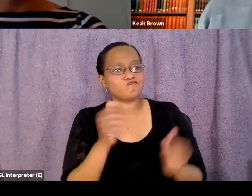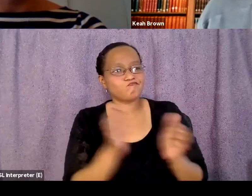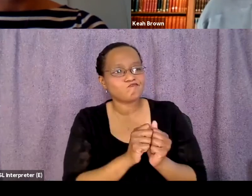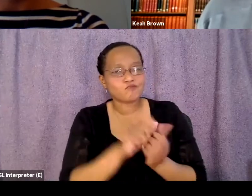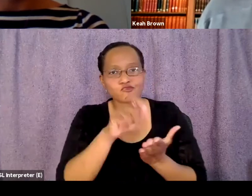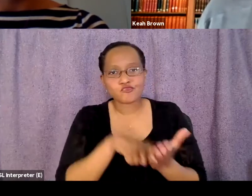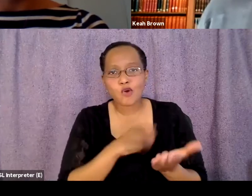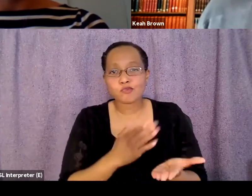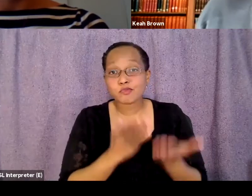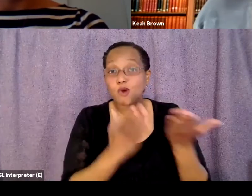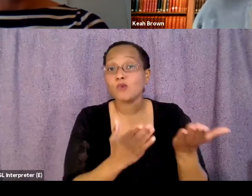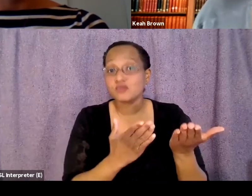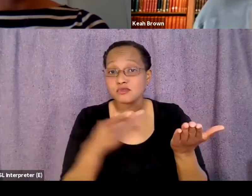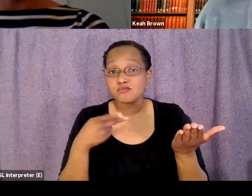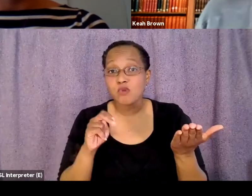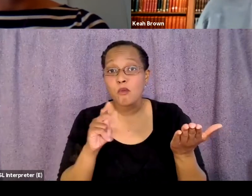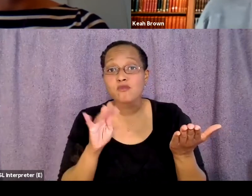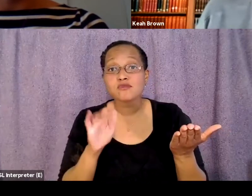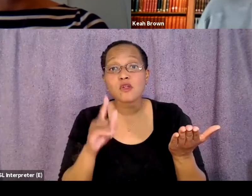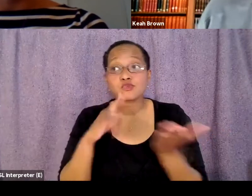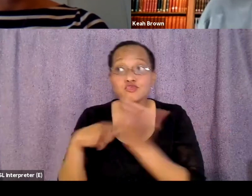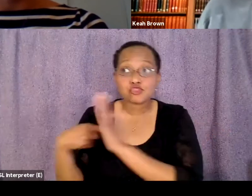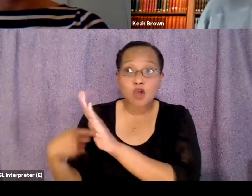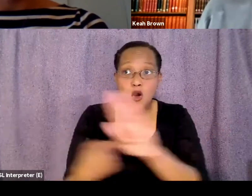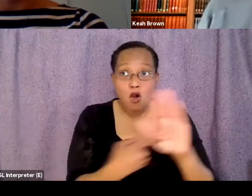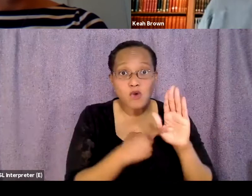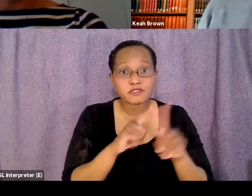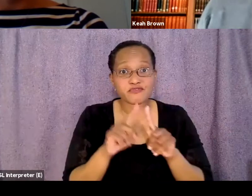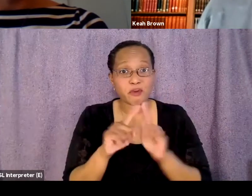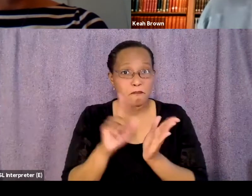Keah Brown: publishing house just to see what kind of thing I wanted to create it why it